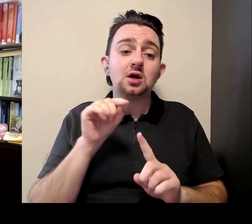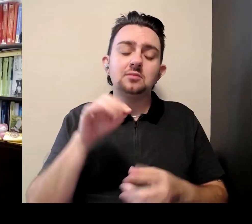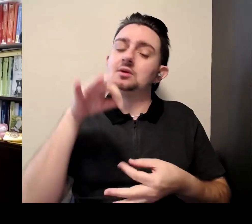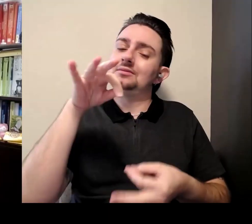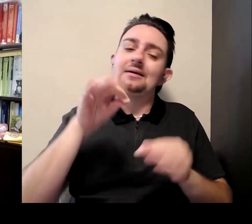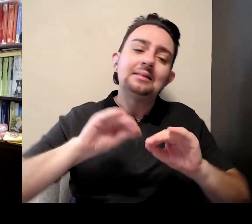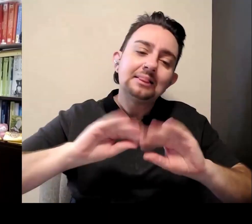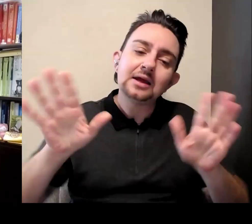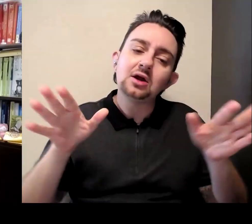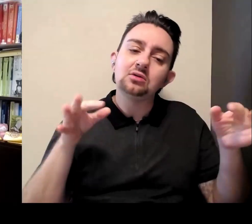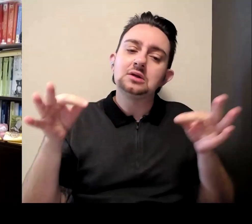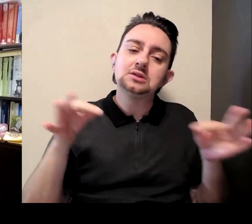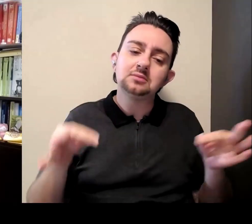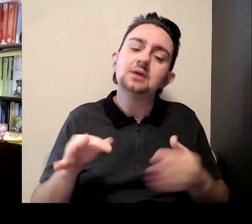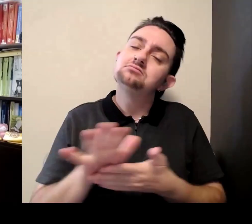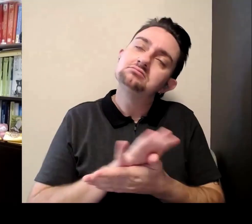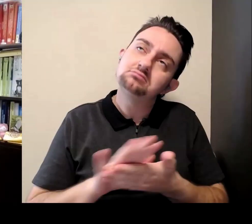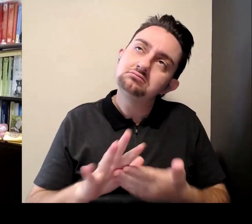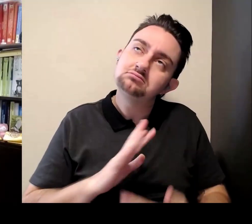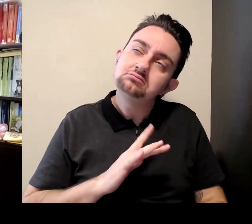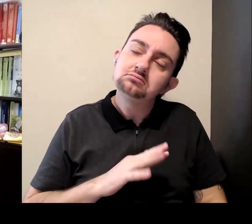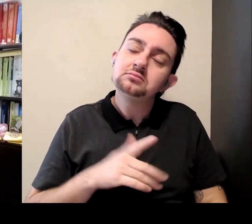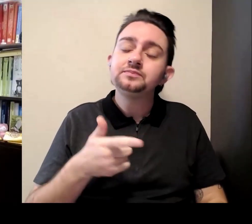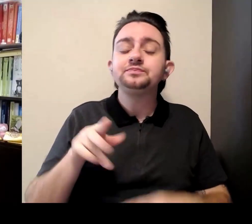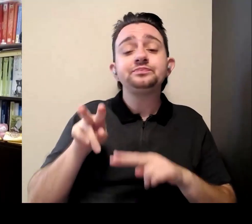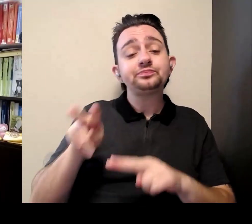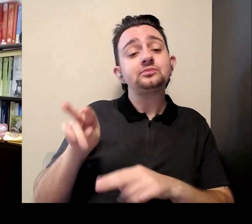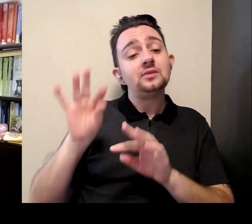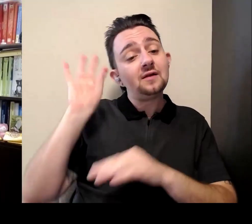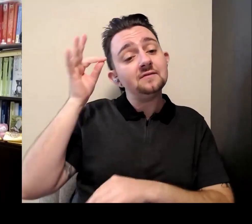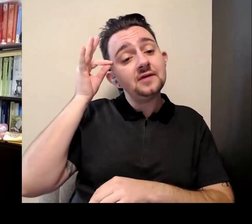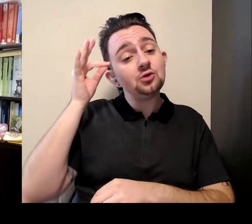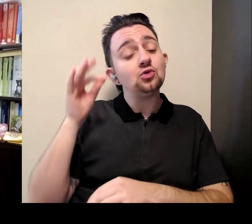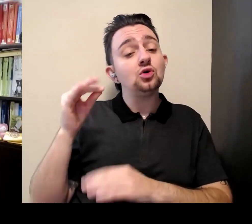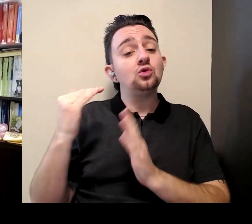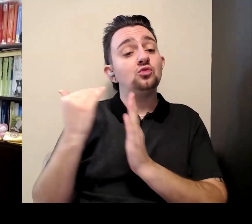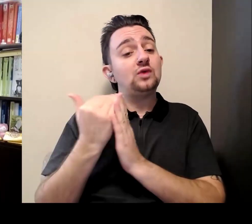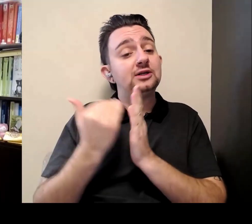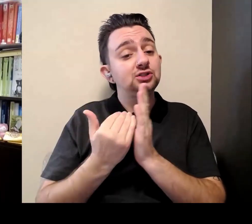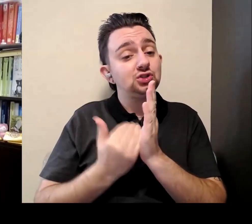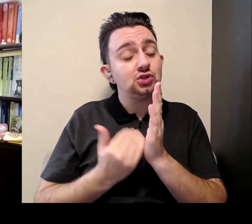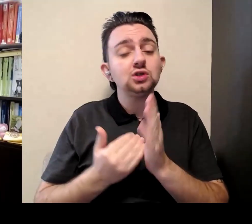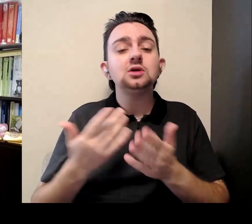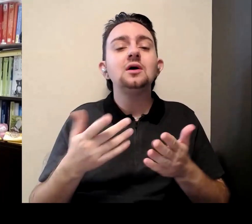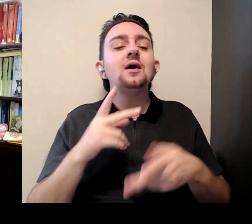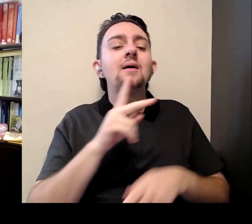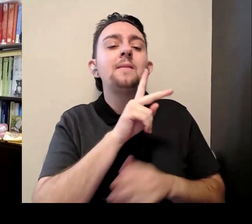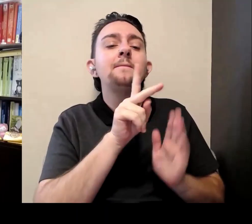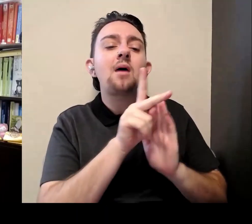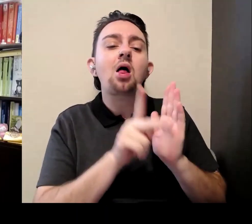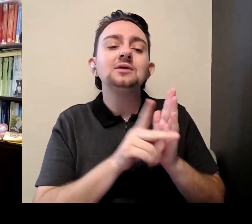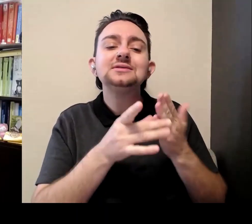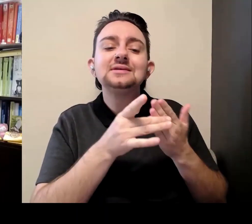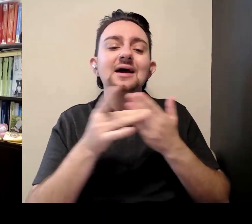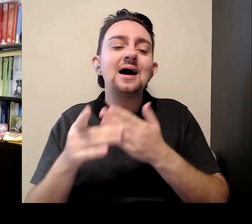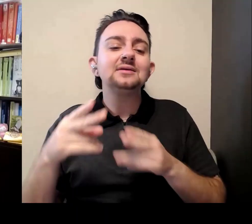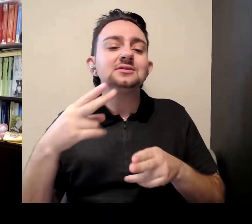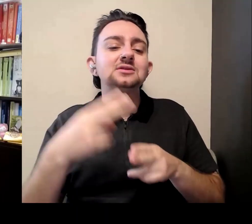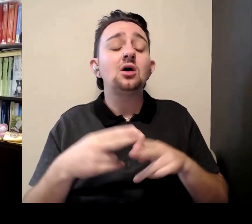And looking at our Federal Register, so there is policy guidance called Educating Blind and Visually Impaired Students.